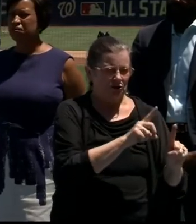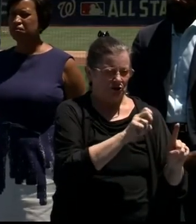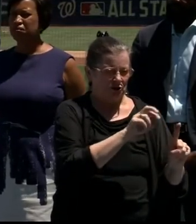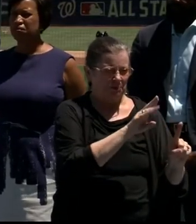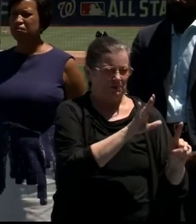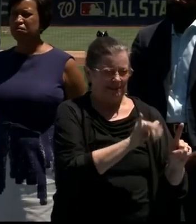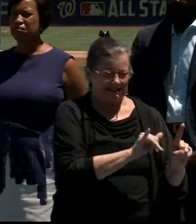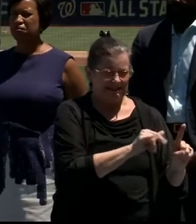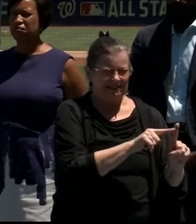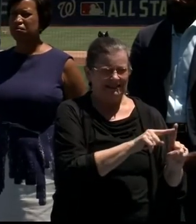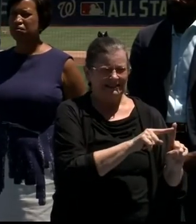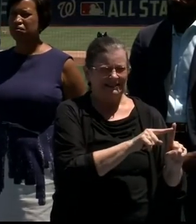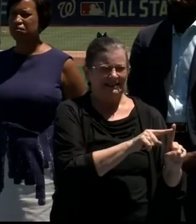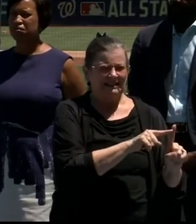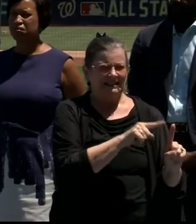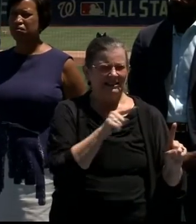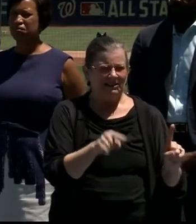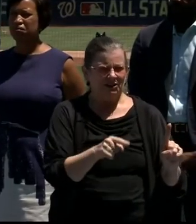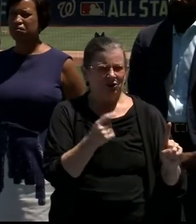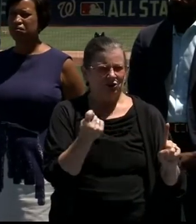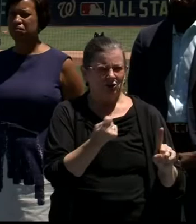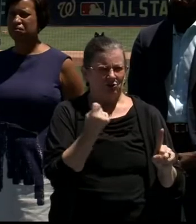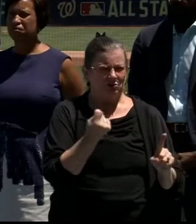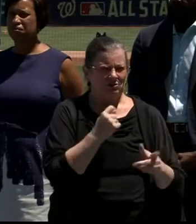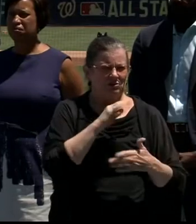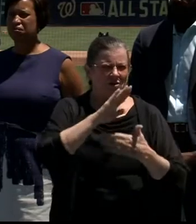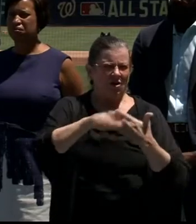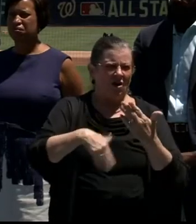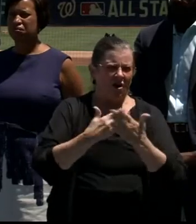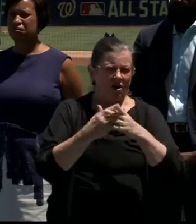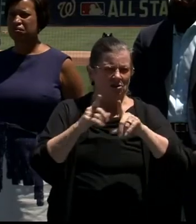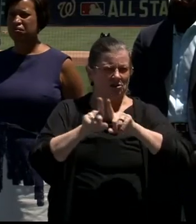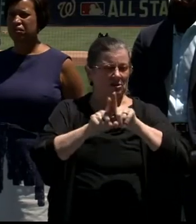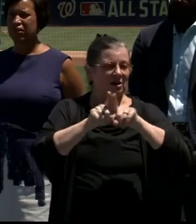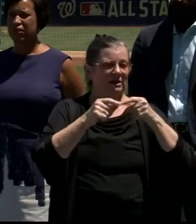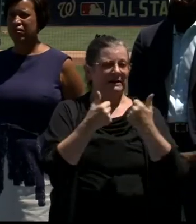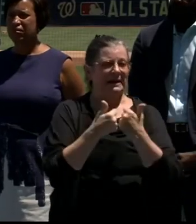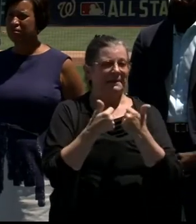ALL-STAR EVENTS HERE BY YARDS PARK INCLUDES PLAY BALLPARK.